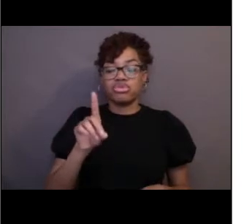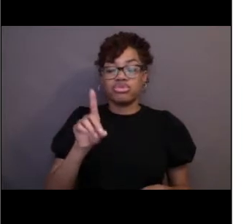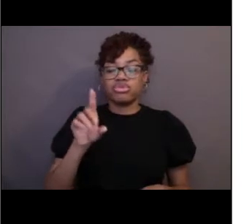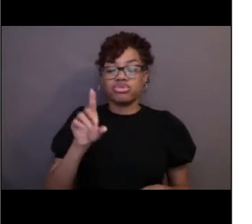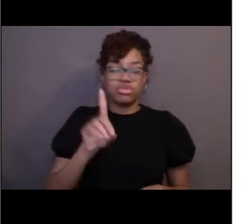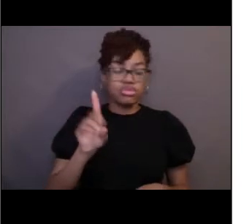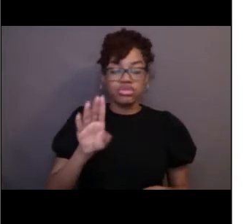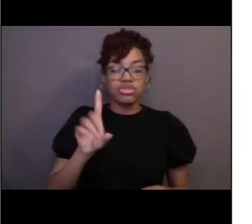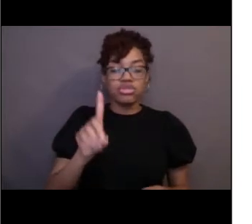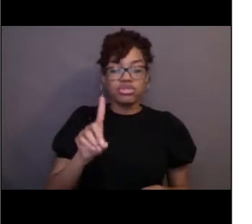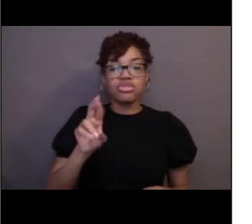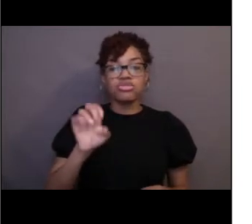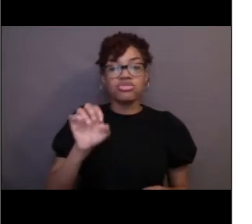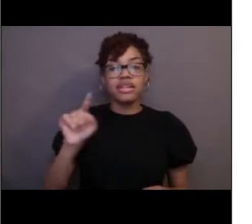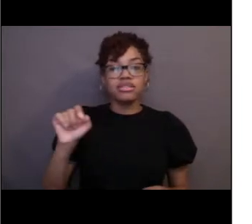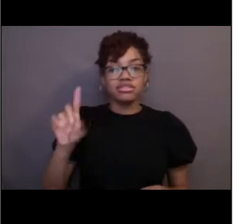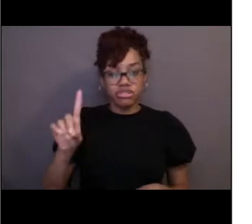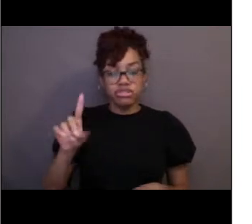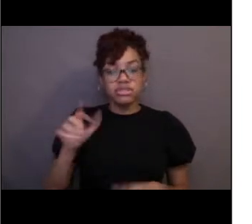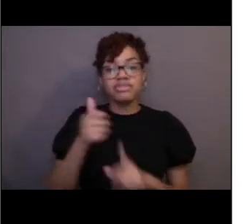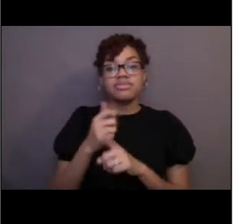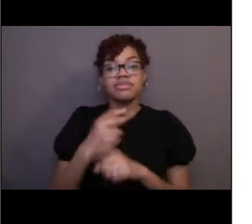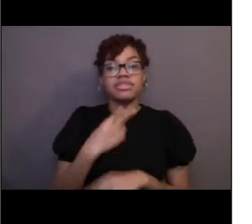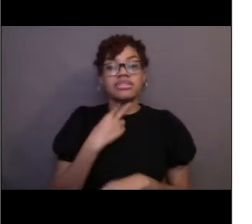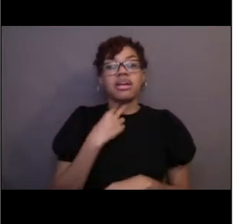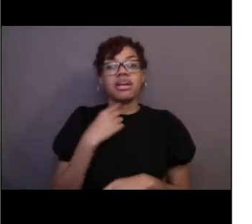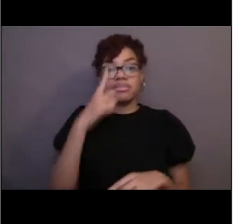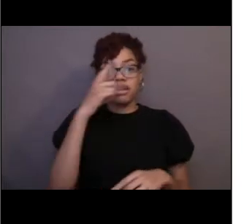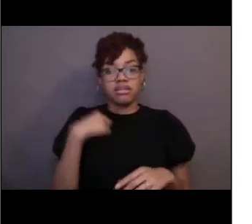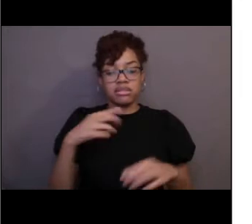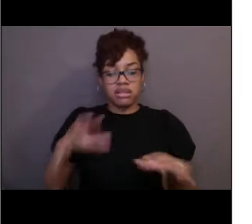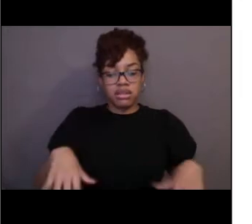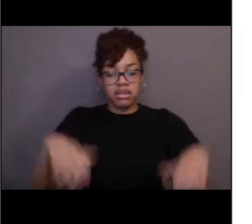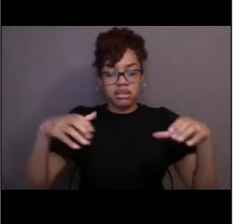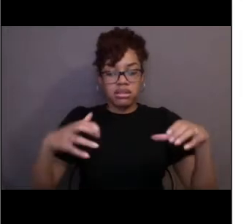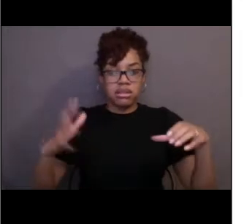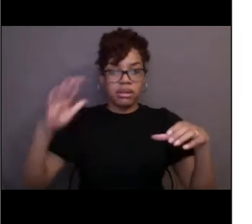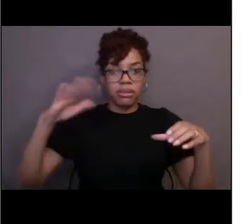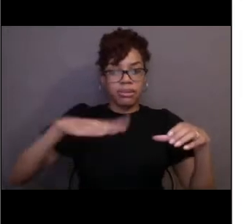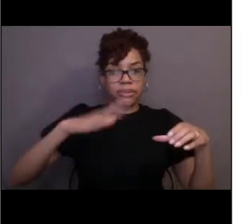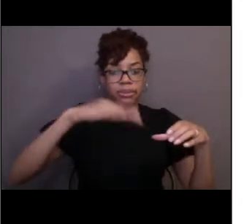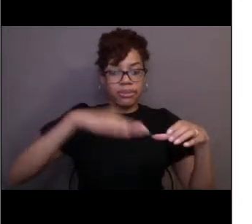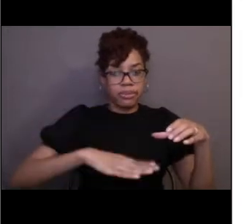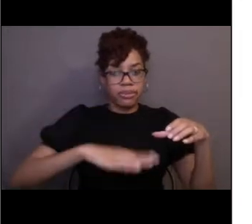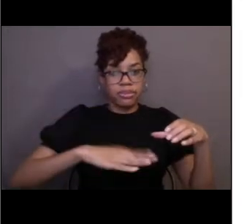So all around that turtle are scallops. And the scallop industry has done a very good job